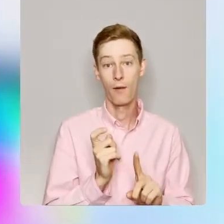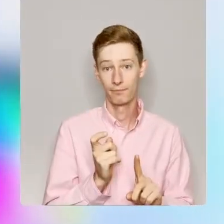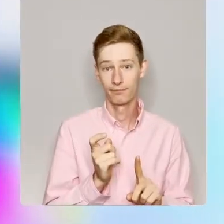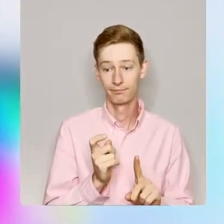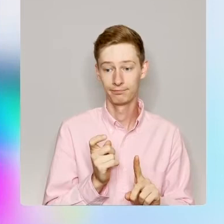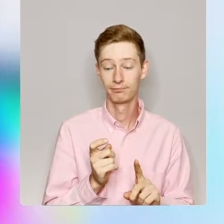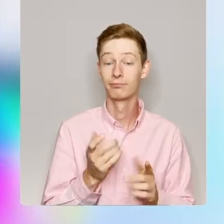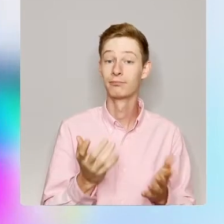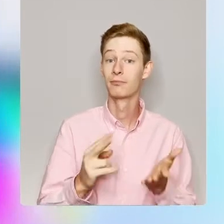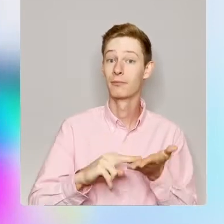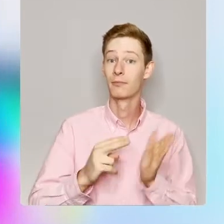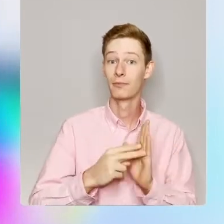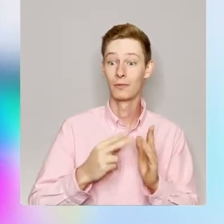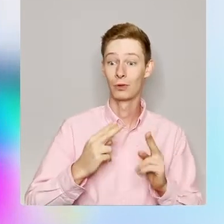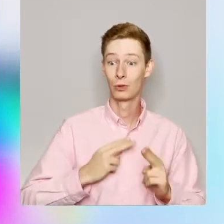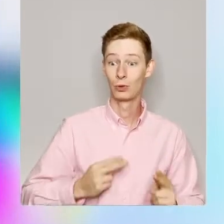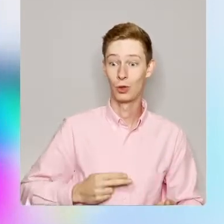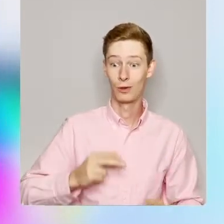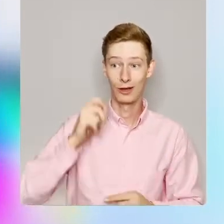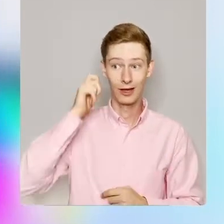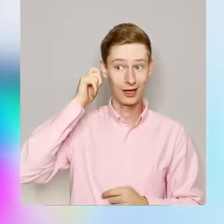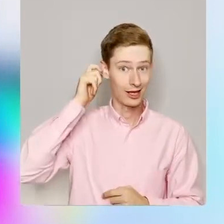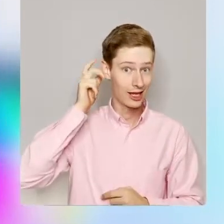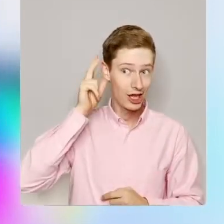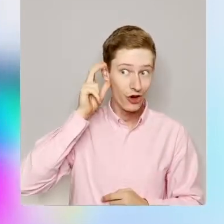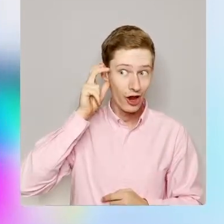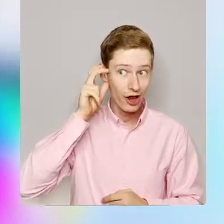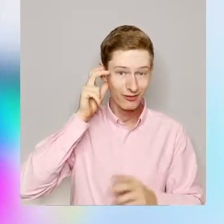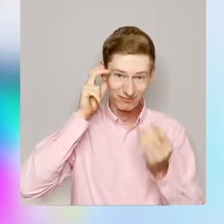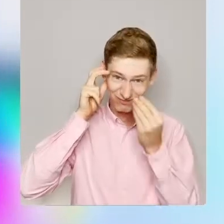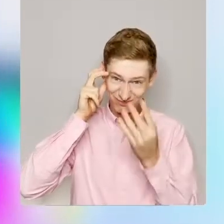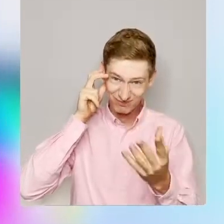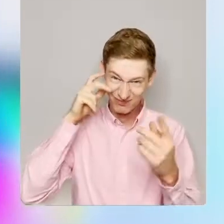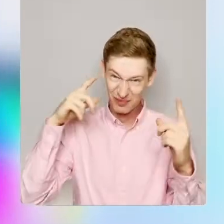In other words, human hearing is complicated,